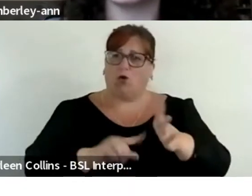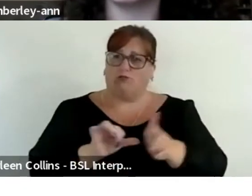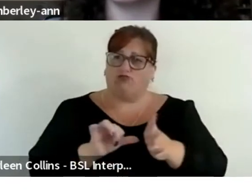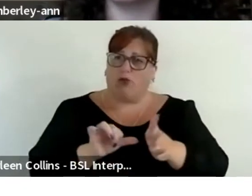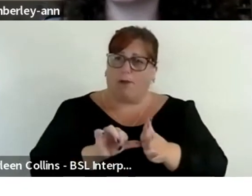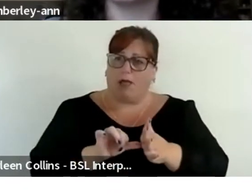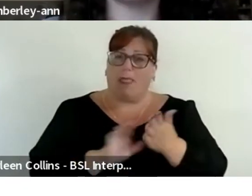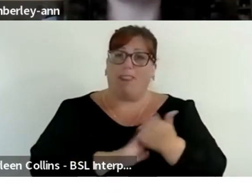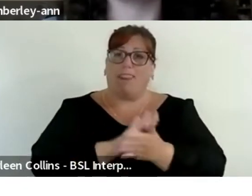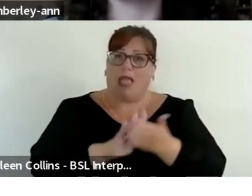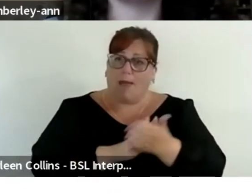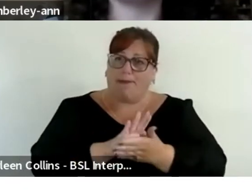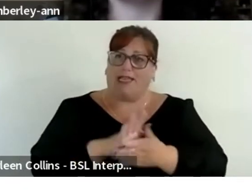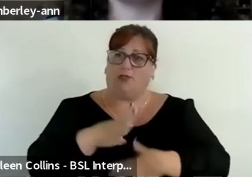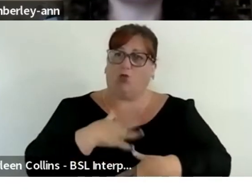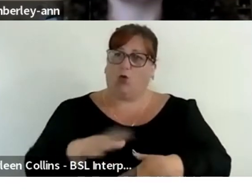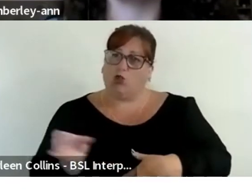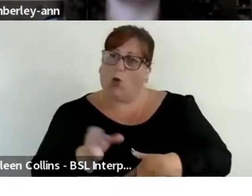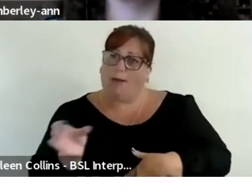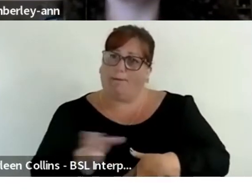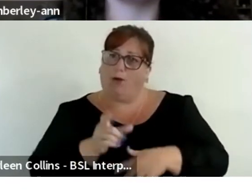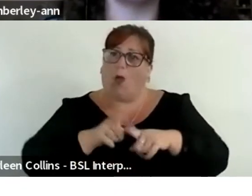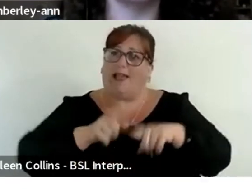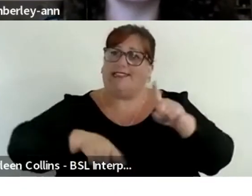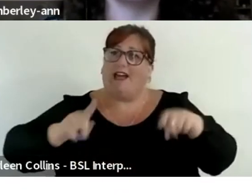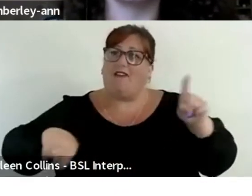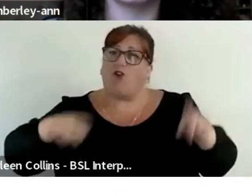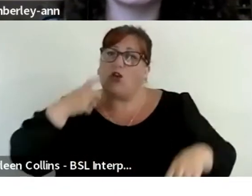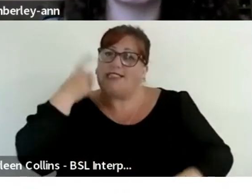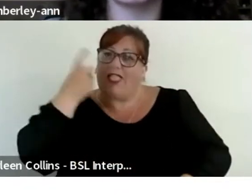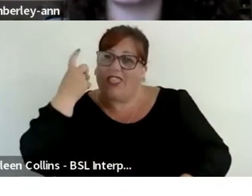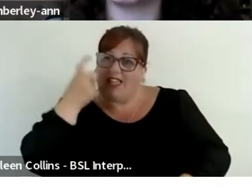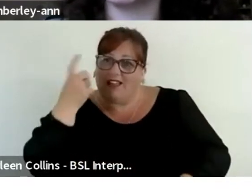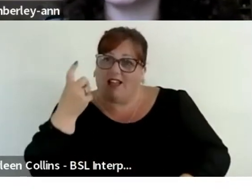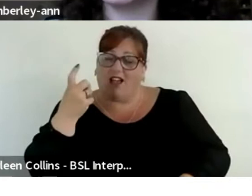thinkers and teams where people feel included and like they belong at work.